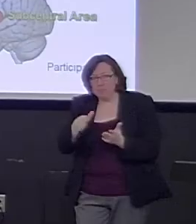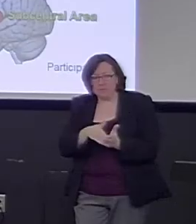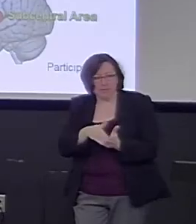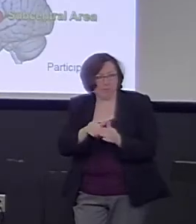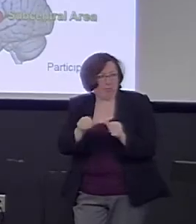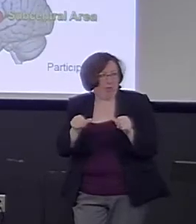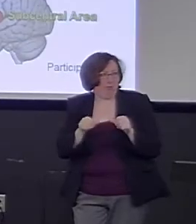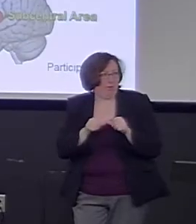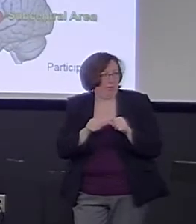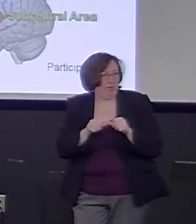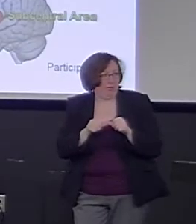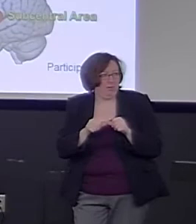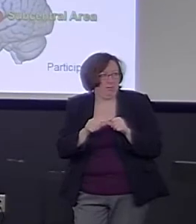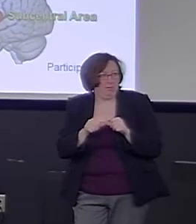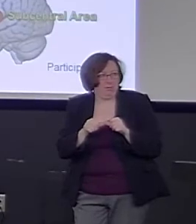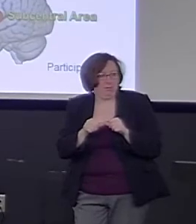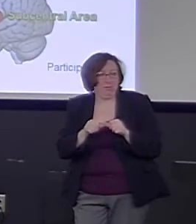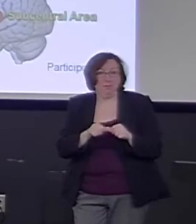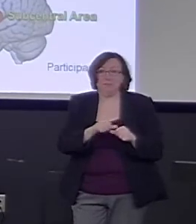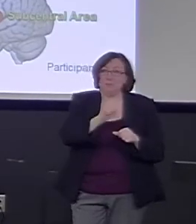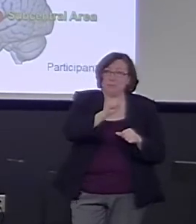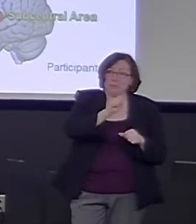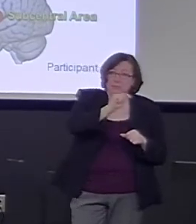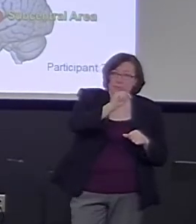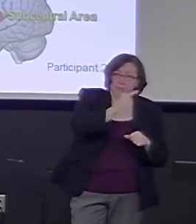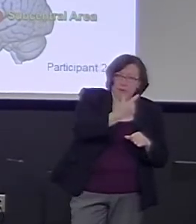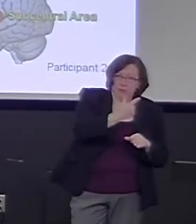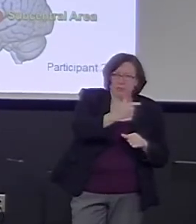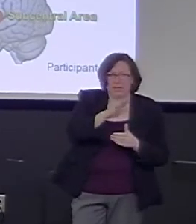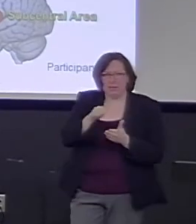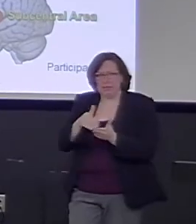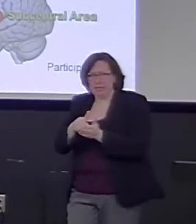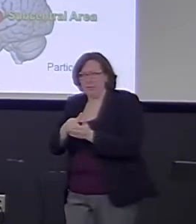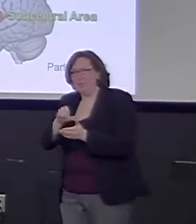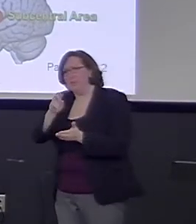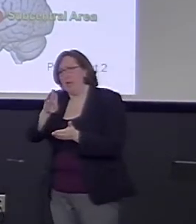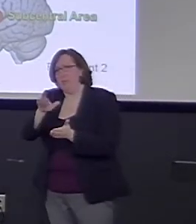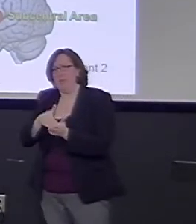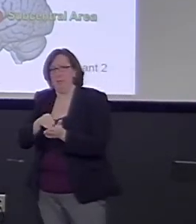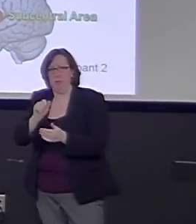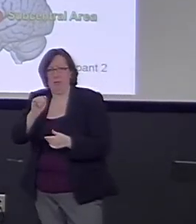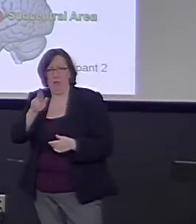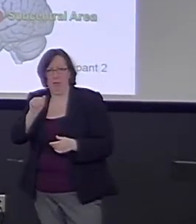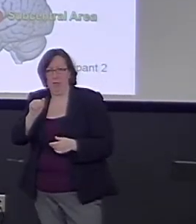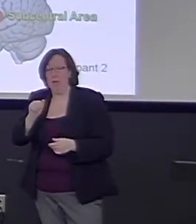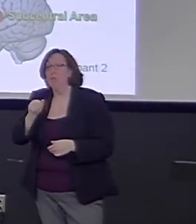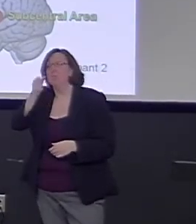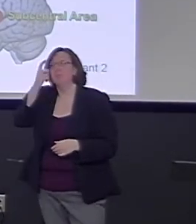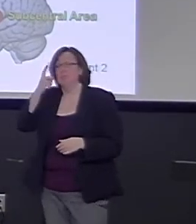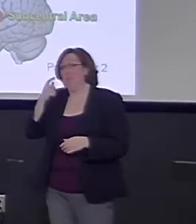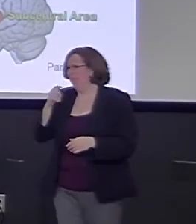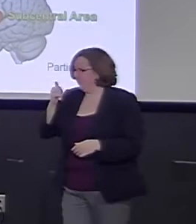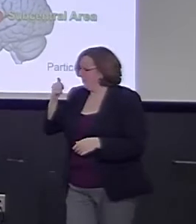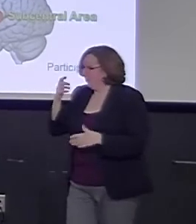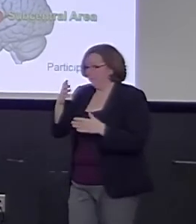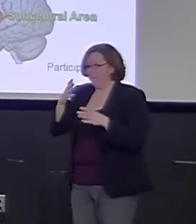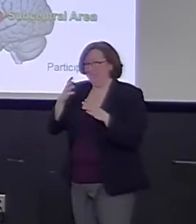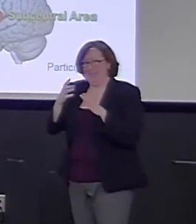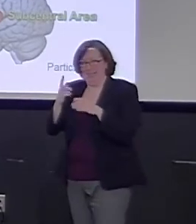The superior temporal gyrus and the subcentral area. Again, pretty much back of the brain and this guy.